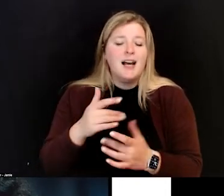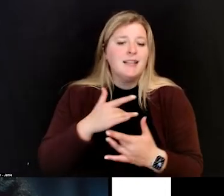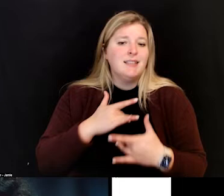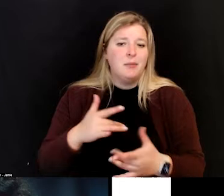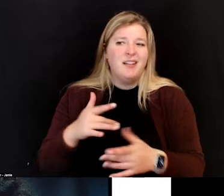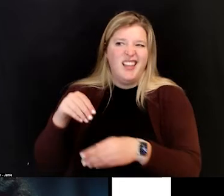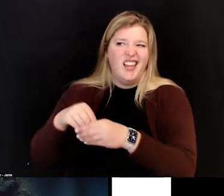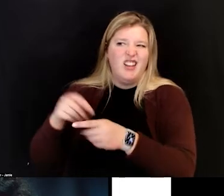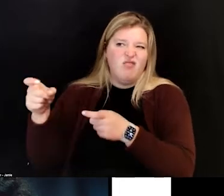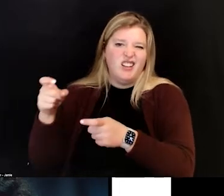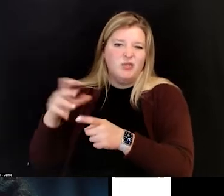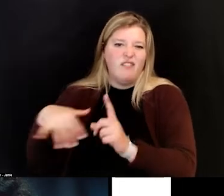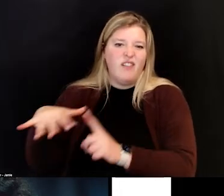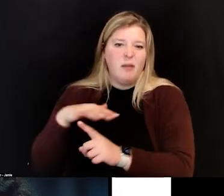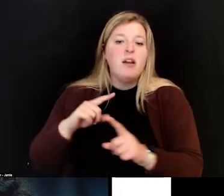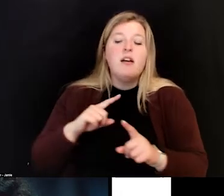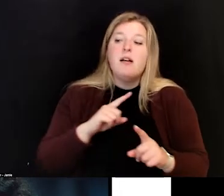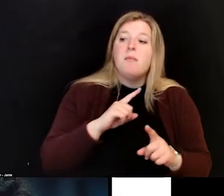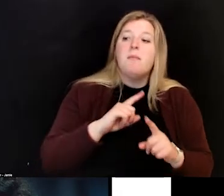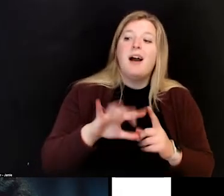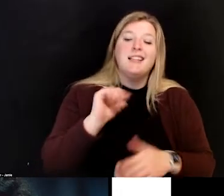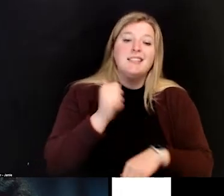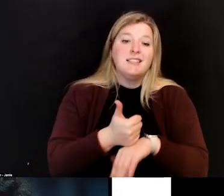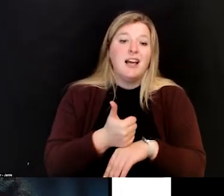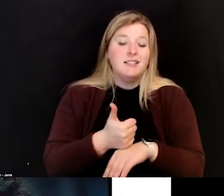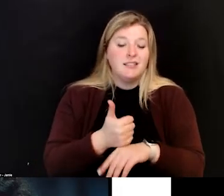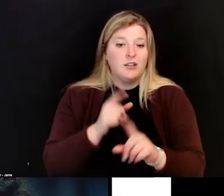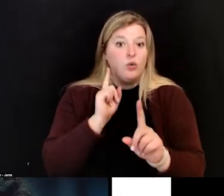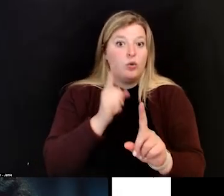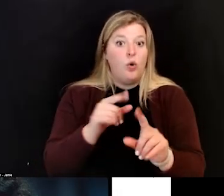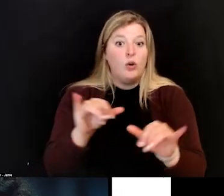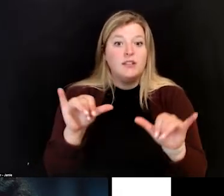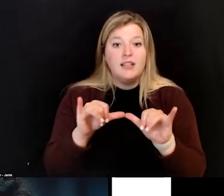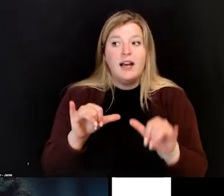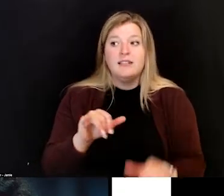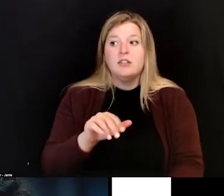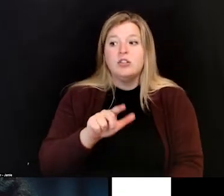But it sets a minimum target size at 44x44 pixels.